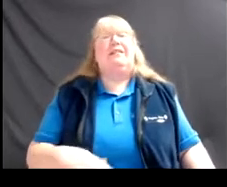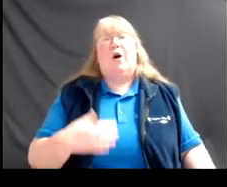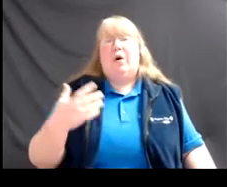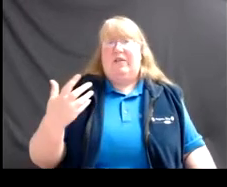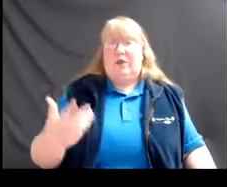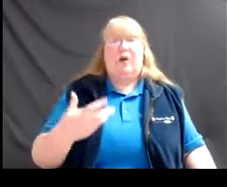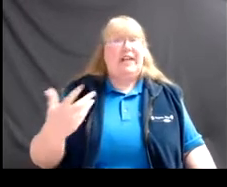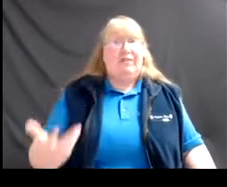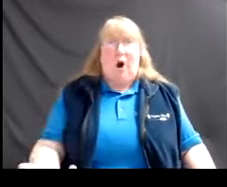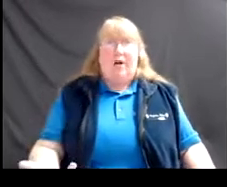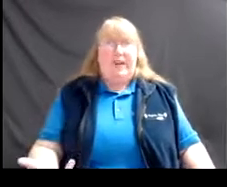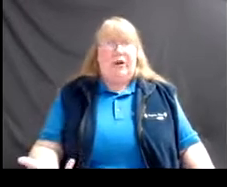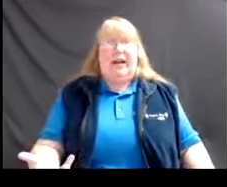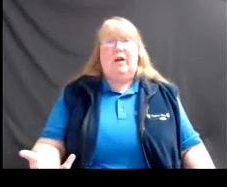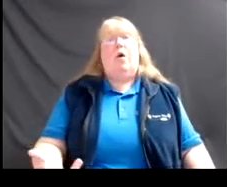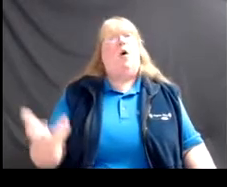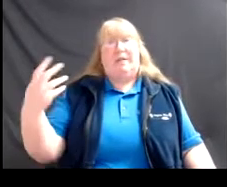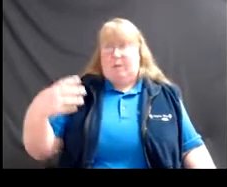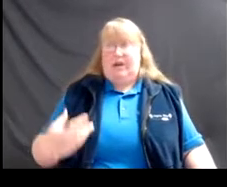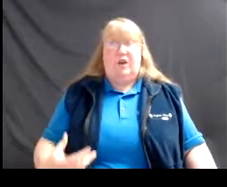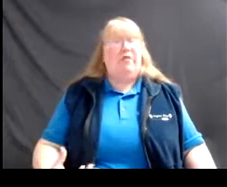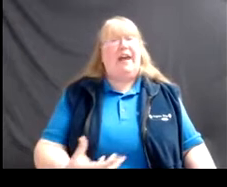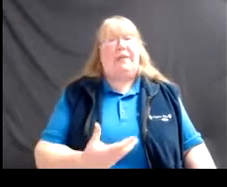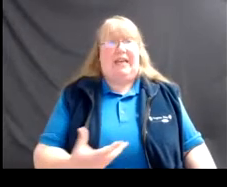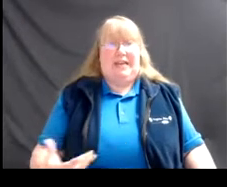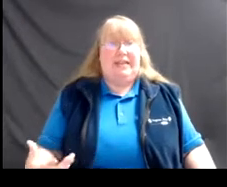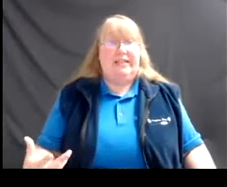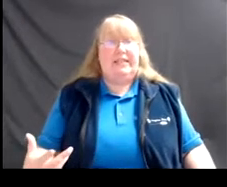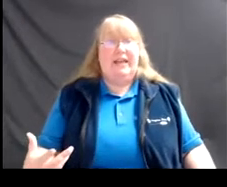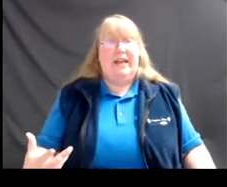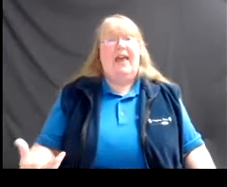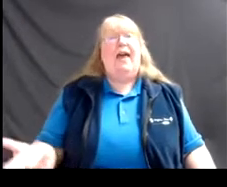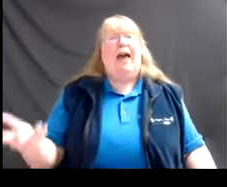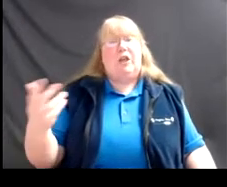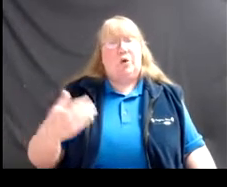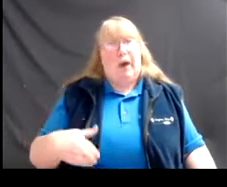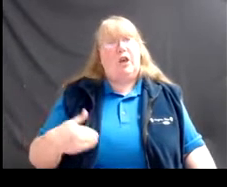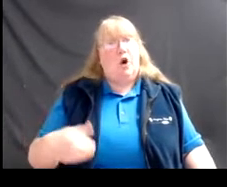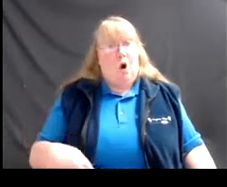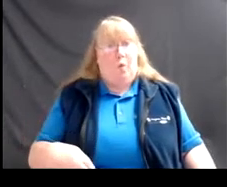So, if you are deaf or hard of hearing, or someone in your family is, and you rent your home,